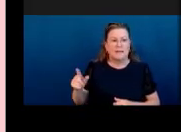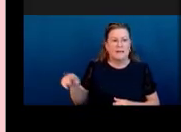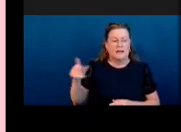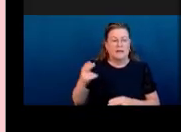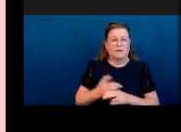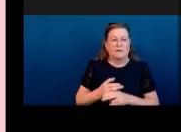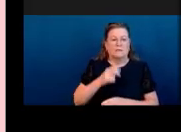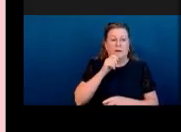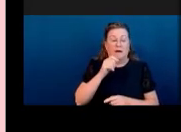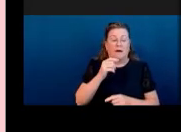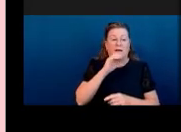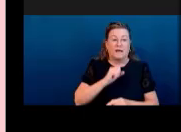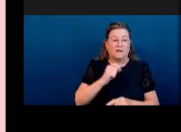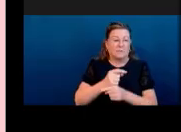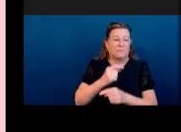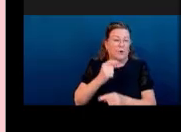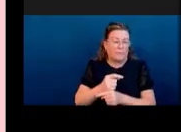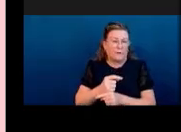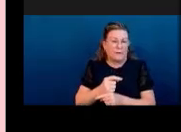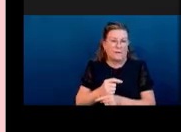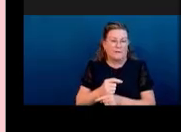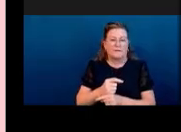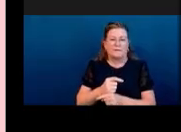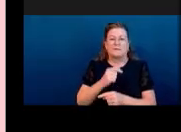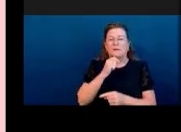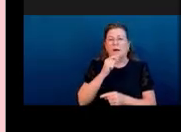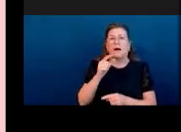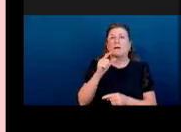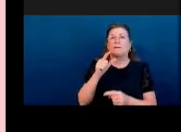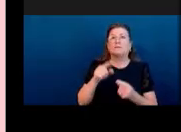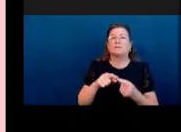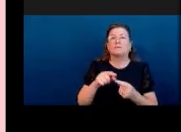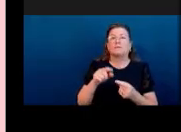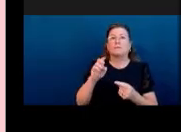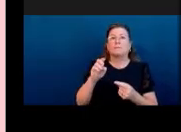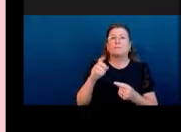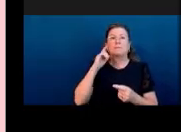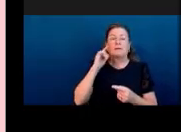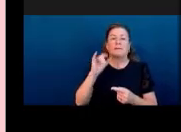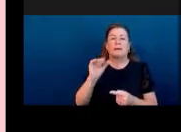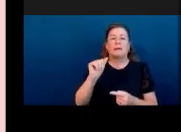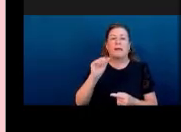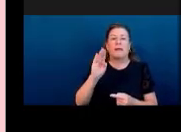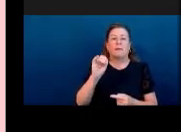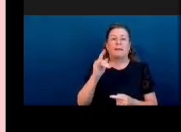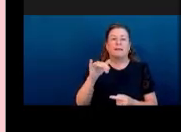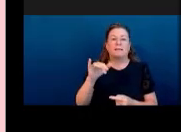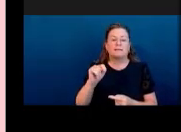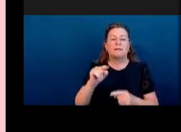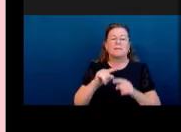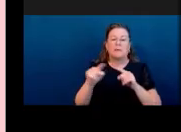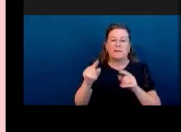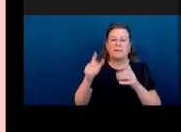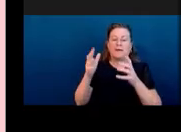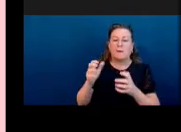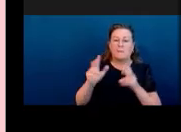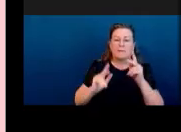age appropriate, not to be ableist, but just to make sure that people get the support that they need if they want it. And